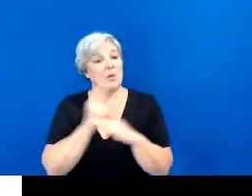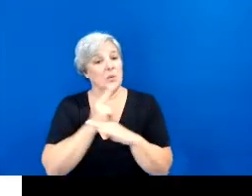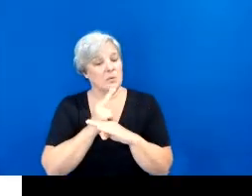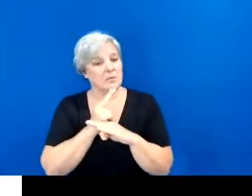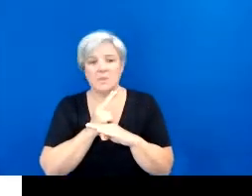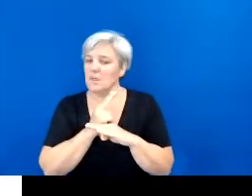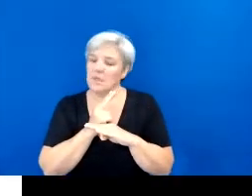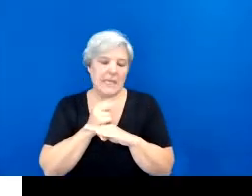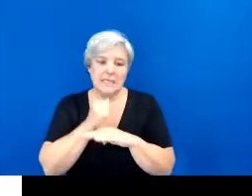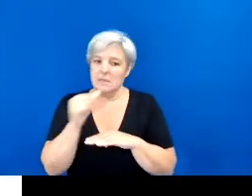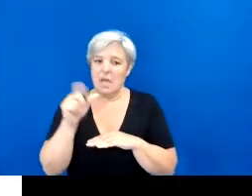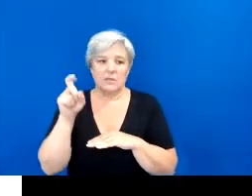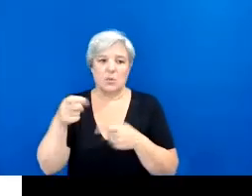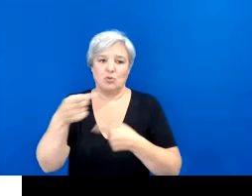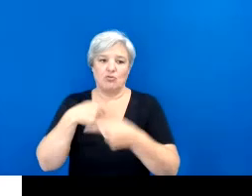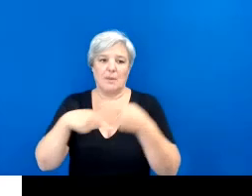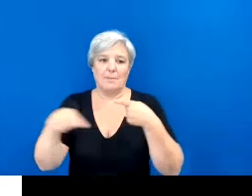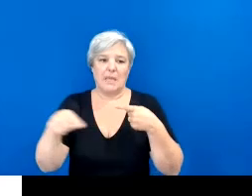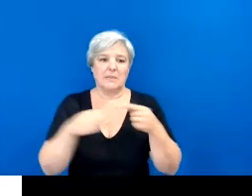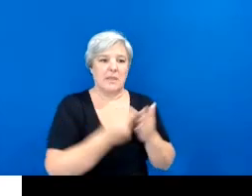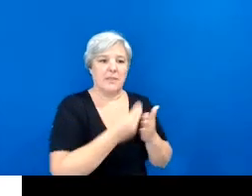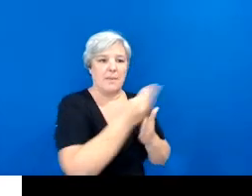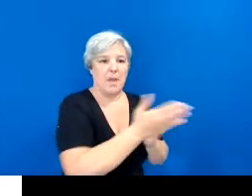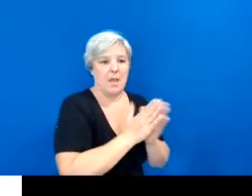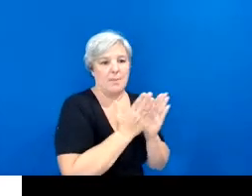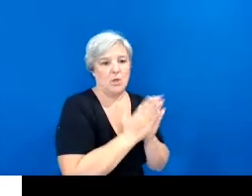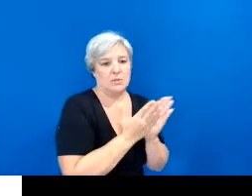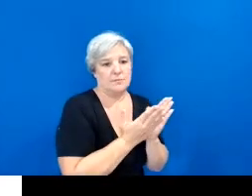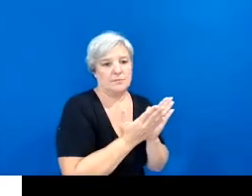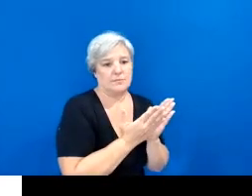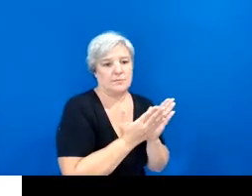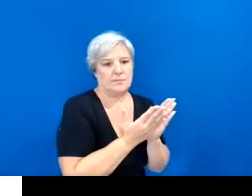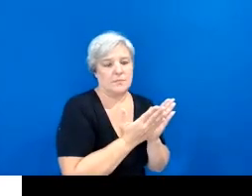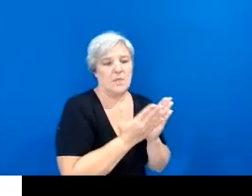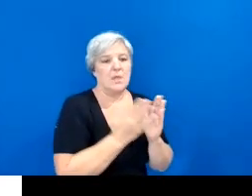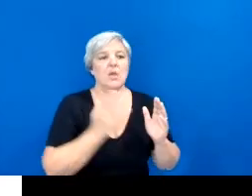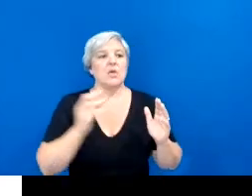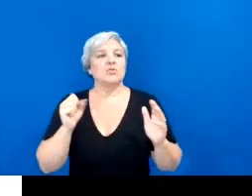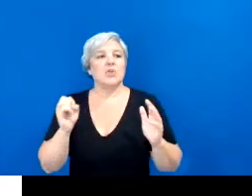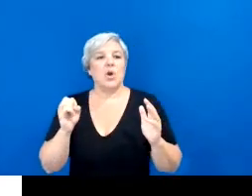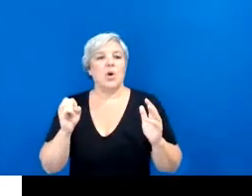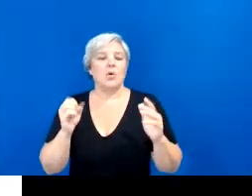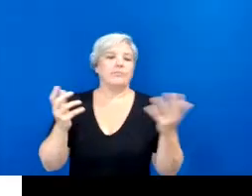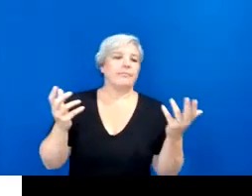to replace students purchasing the materials. So there is no magic number of pages